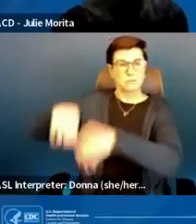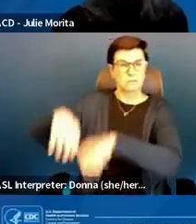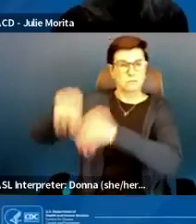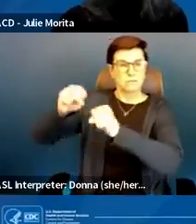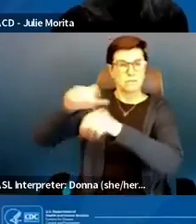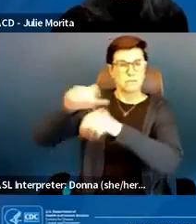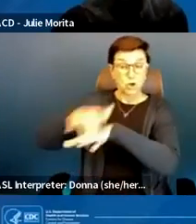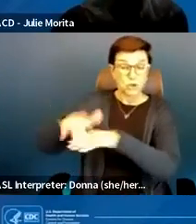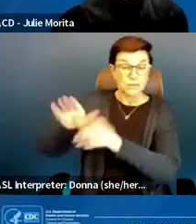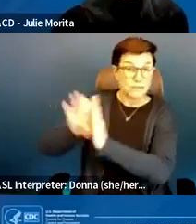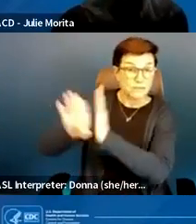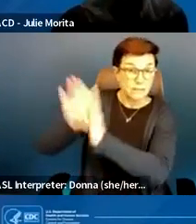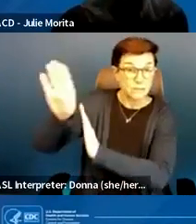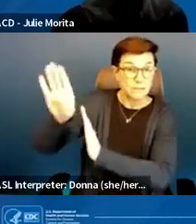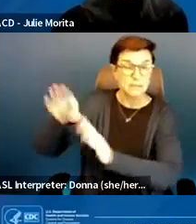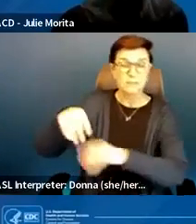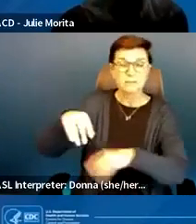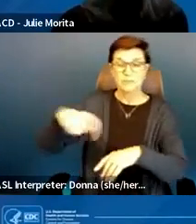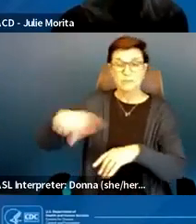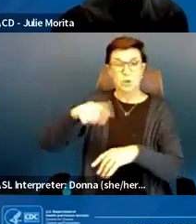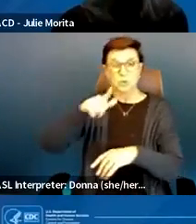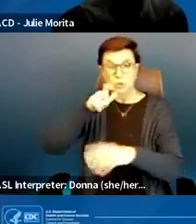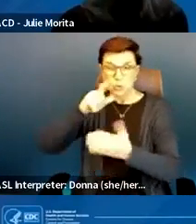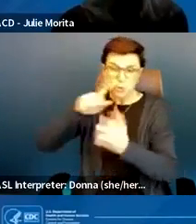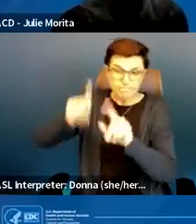who are validating it and using it on clinical testing.